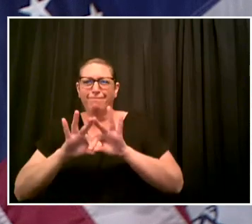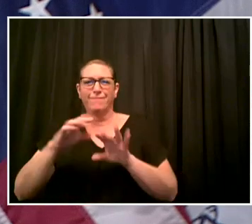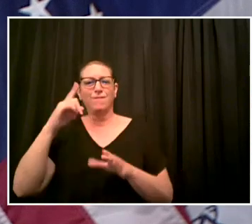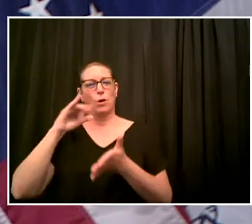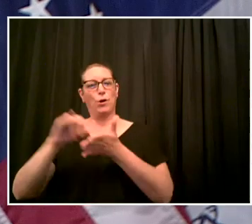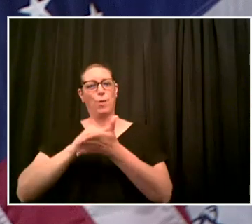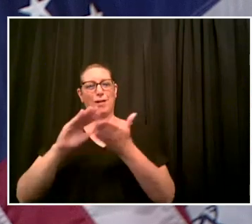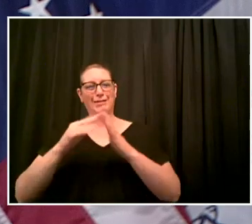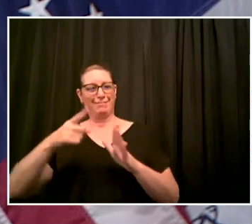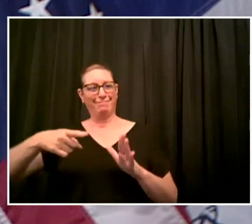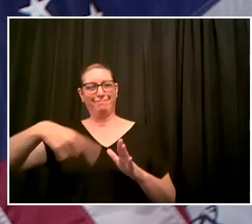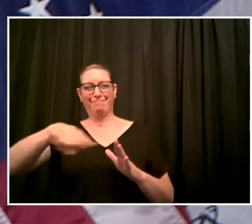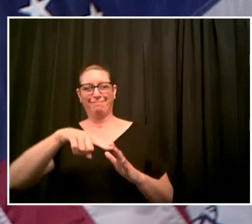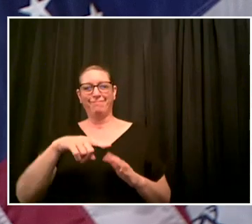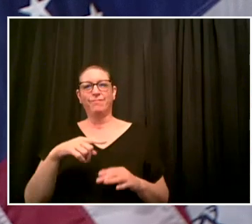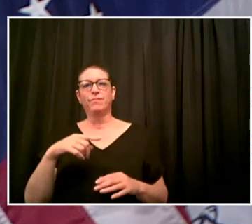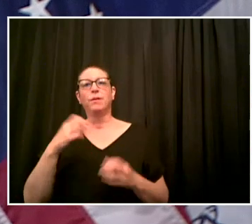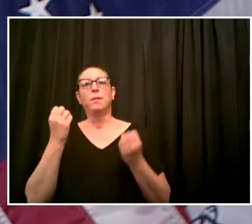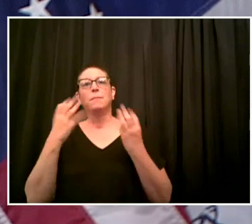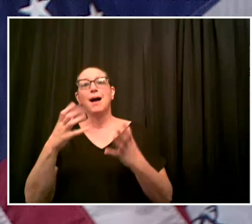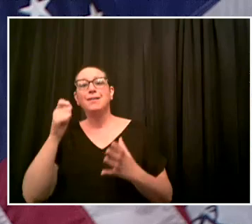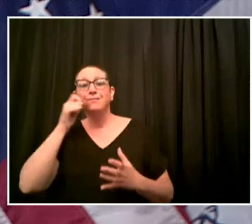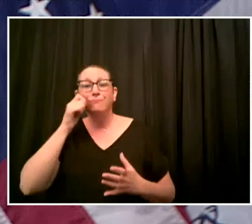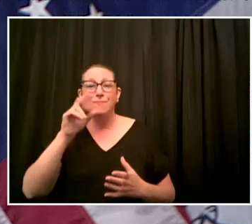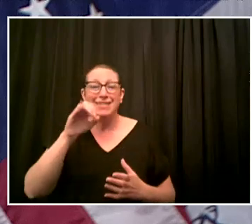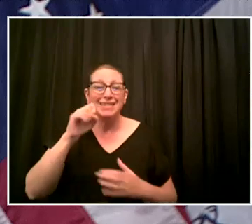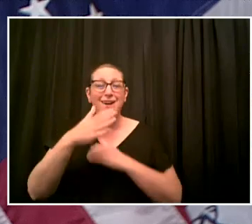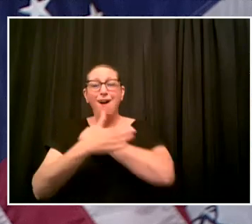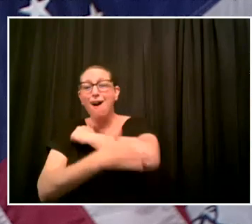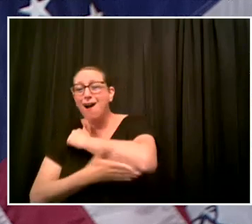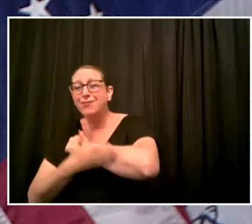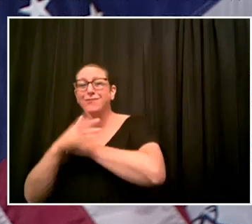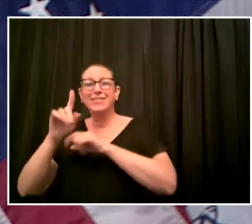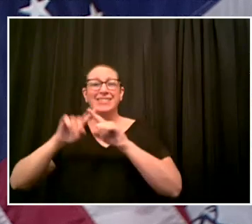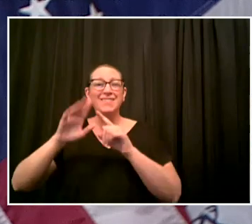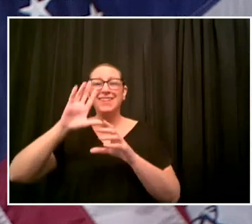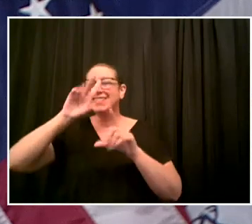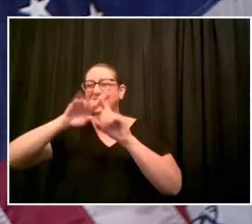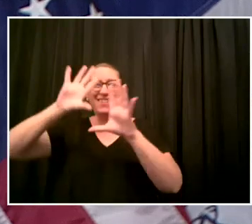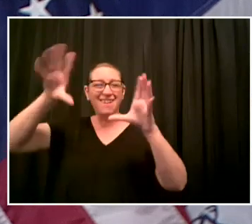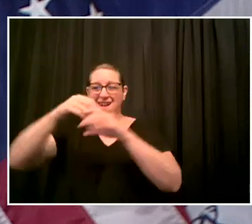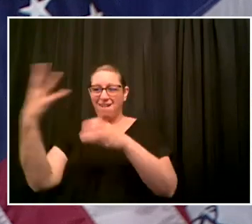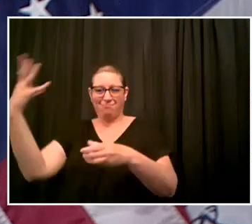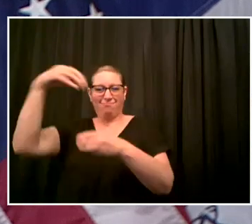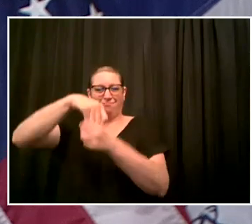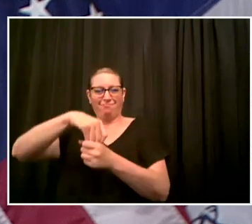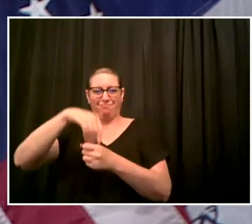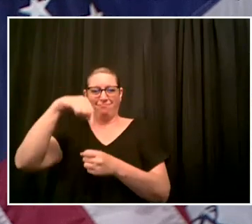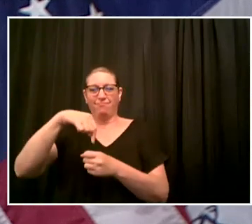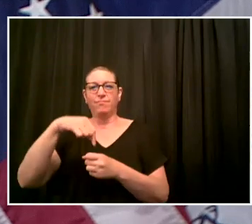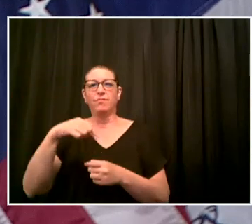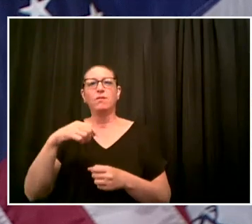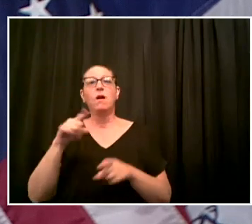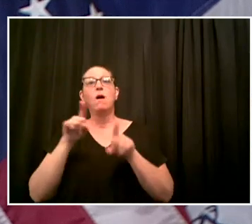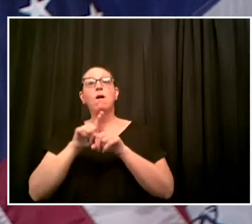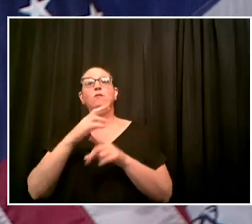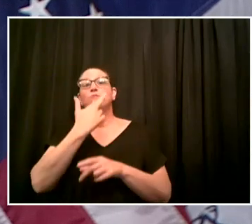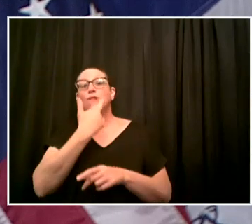RTESAURANTS ARE ESSENTIAL. THEY A REVIALT TO OUR NEIGHBORHOODS, TOURISM AND TO THE CULTURE FABRIC OF THE CITY. RESTAURANTS